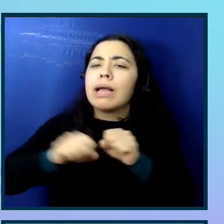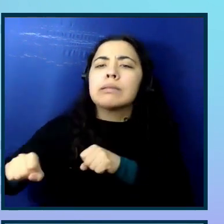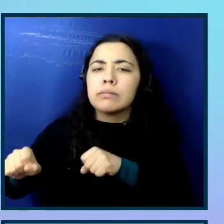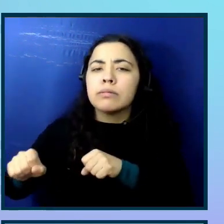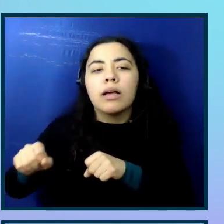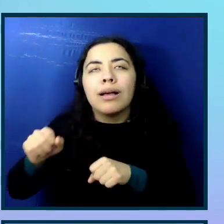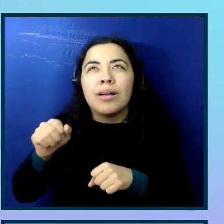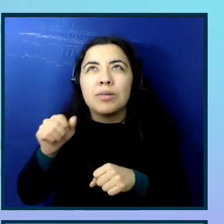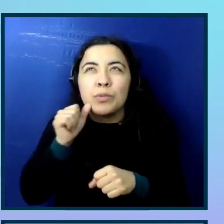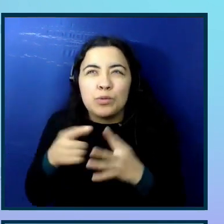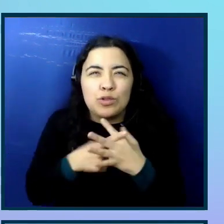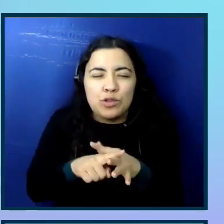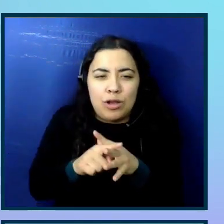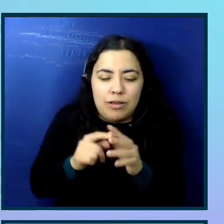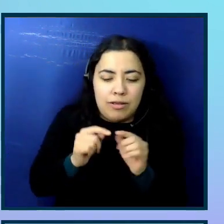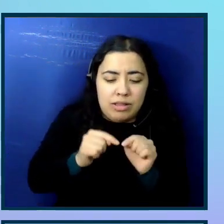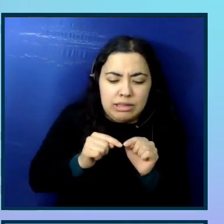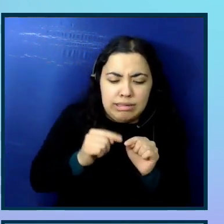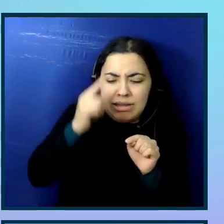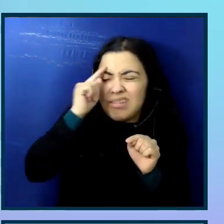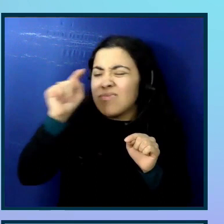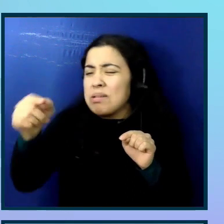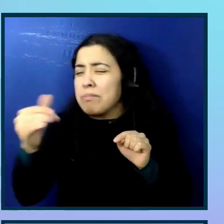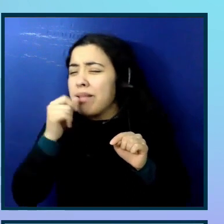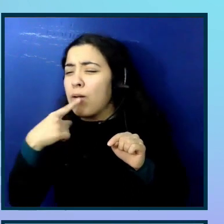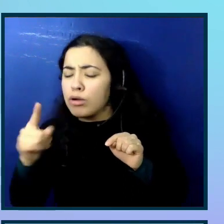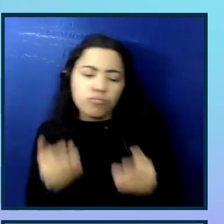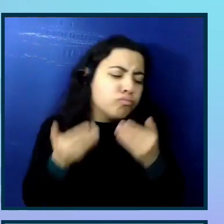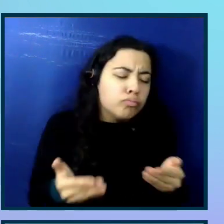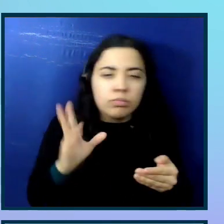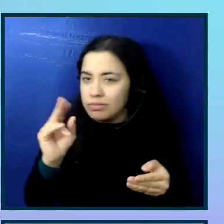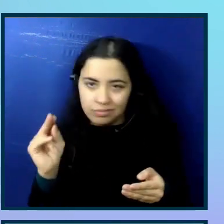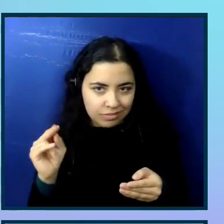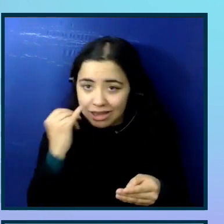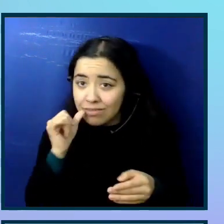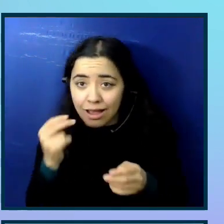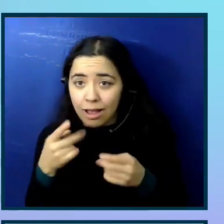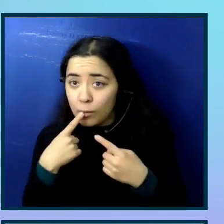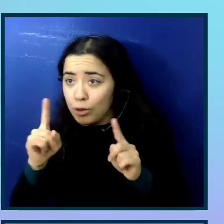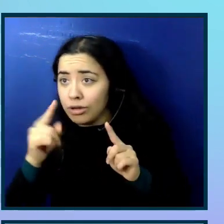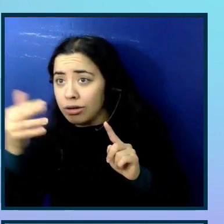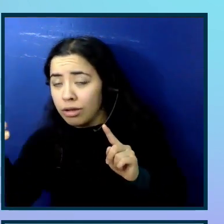wouldn't work further down the line. So that starts with brand attributes. How is our brand gonna think about foundational elements,